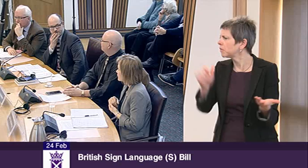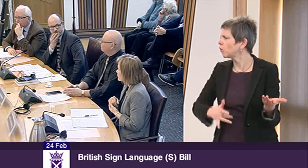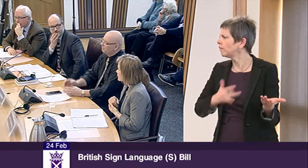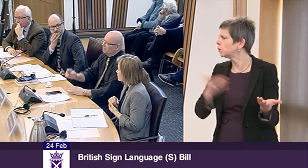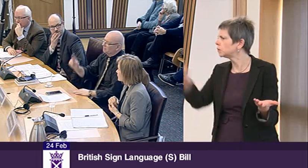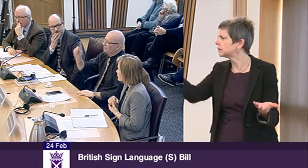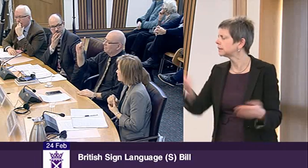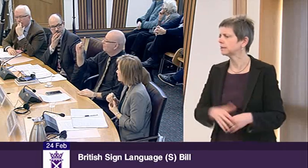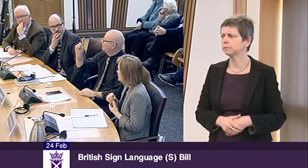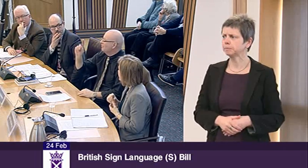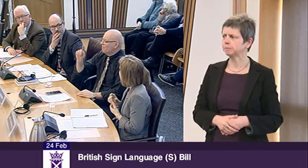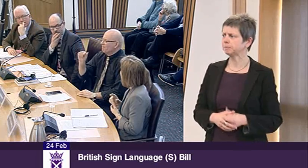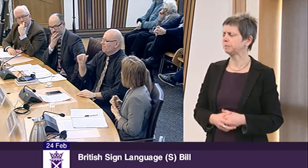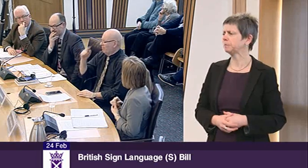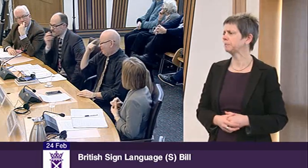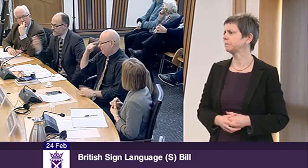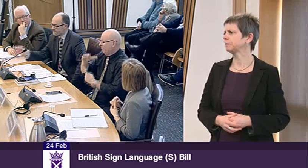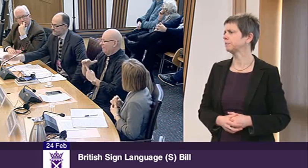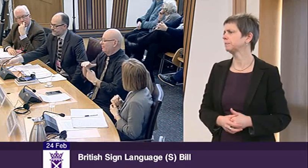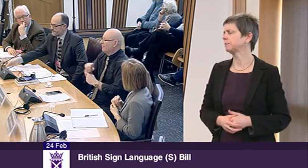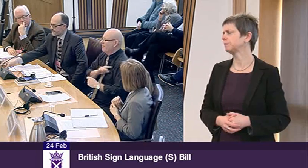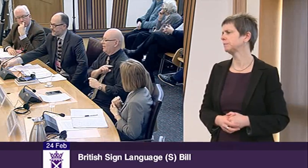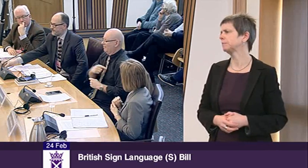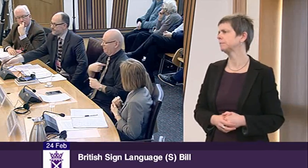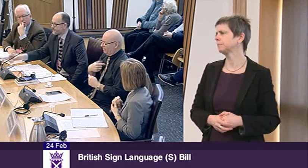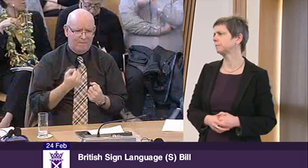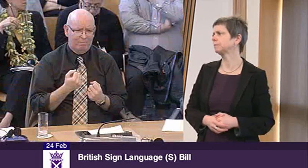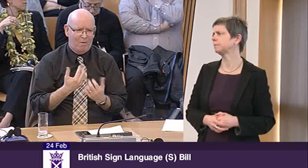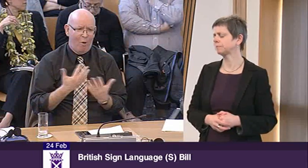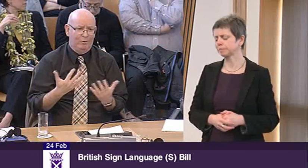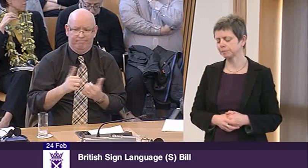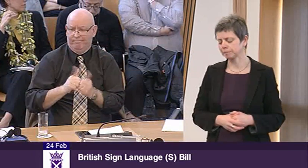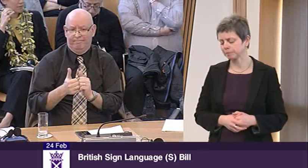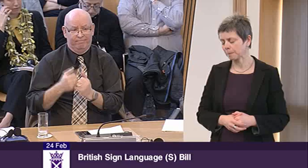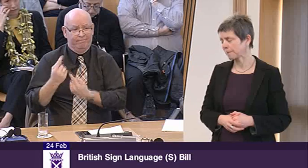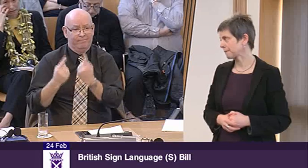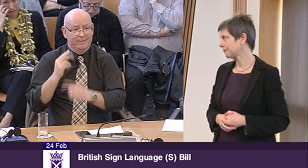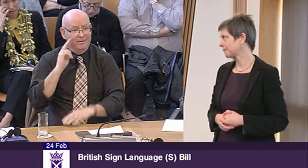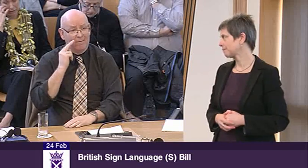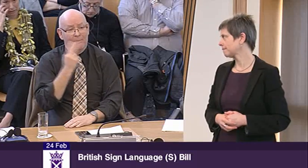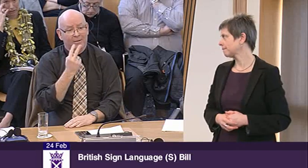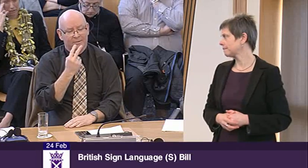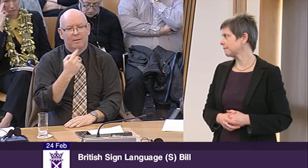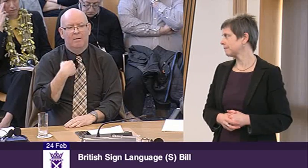Clark Denmark: It is obviously an important issue. I have many deafblind friends and colleagues.